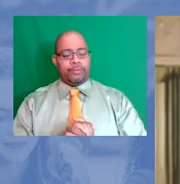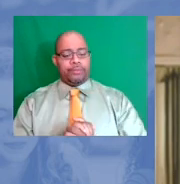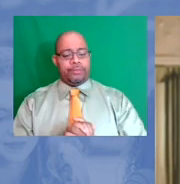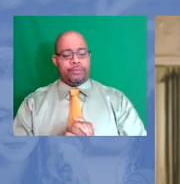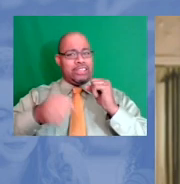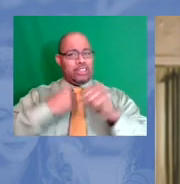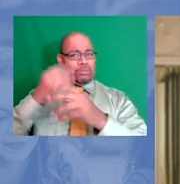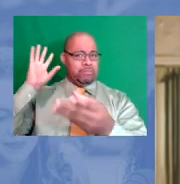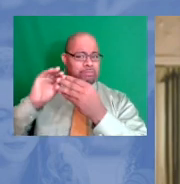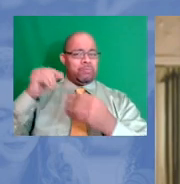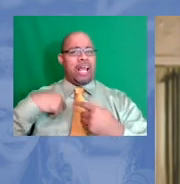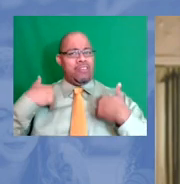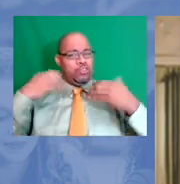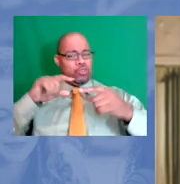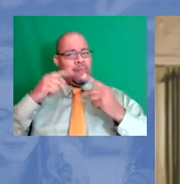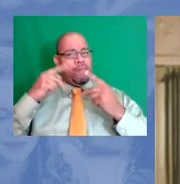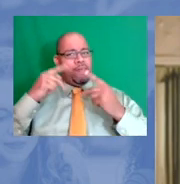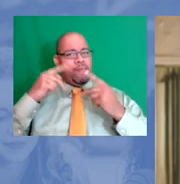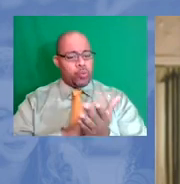VISIT SCHOOLS TO SEE HOW THEY WERE DEALING WITH THE PANDEMIC.